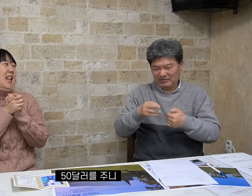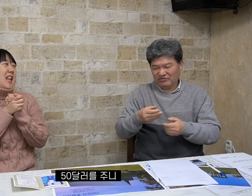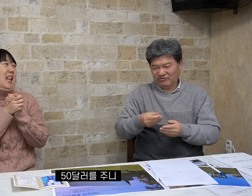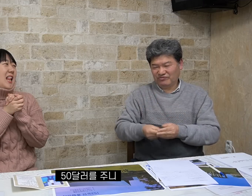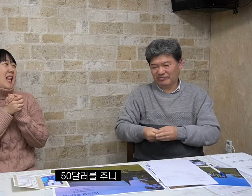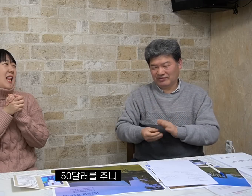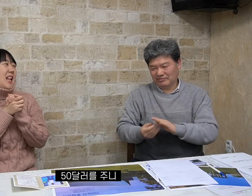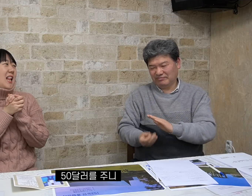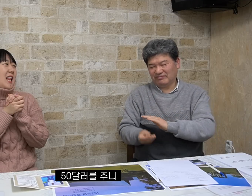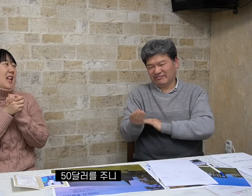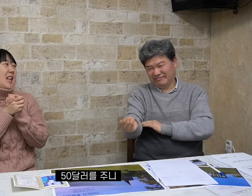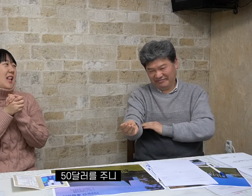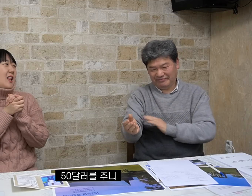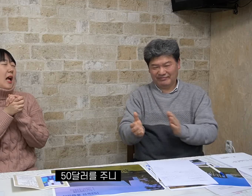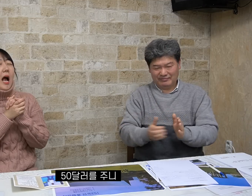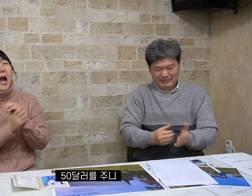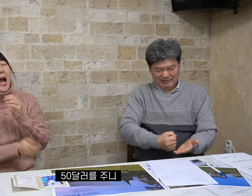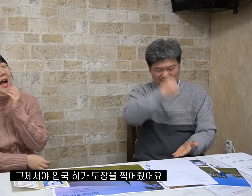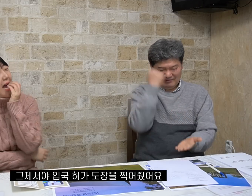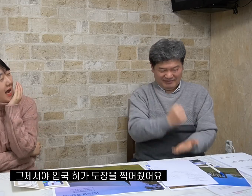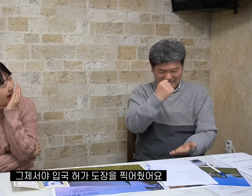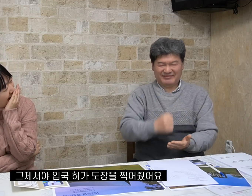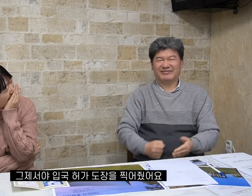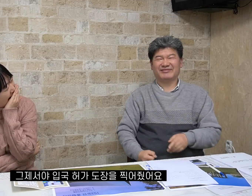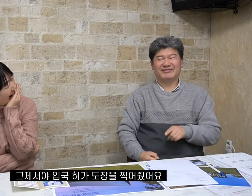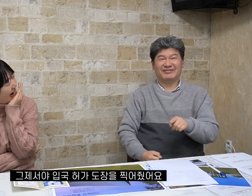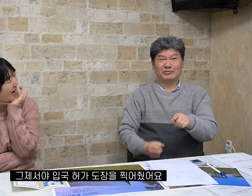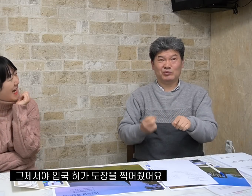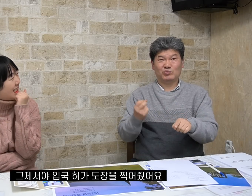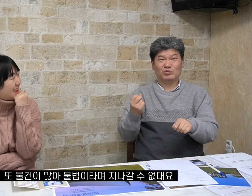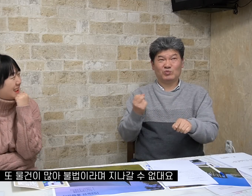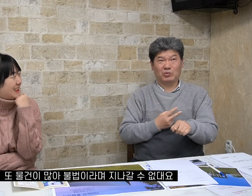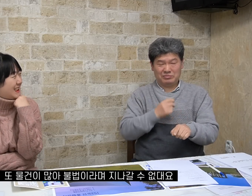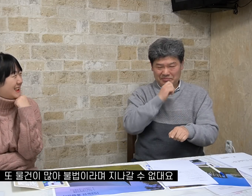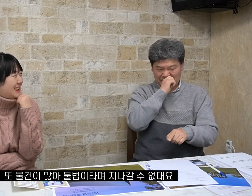so I gave him $50. Only then did I stamp the entry permit.